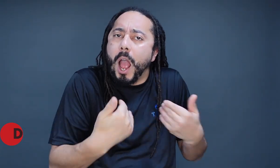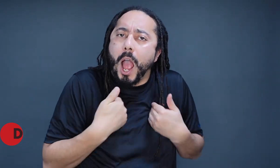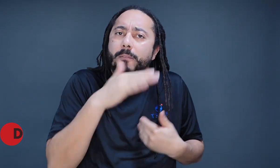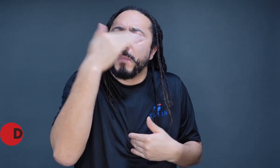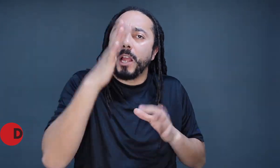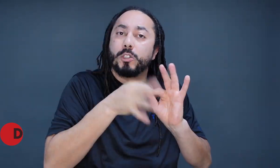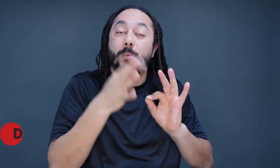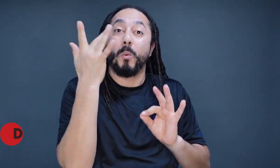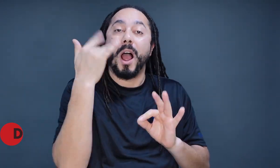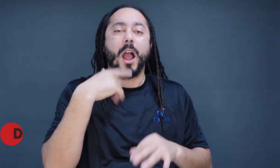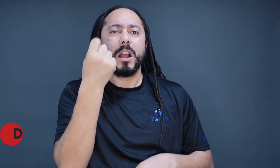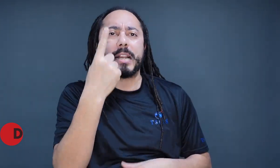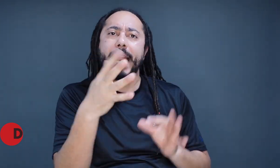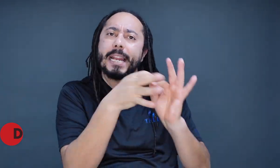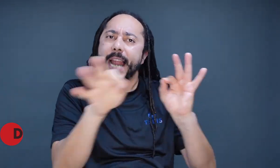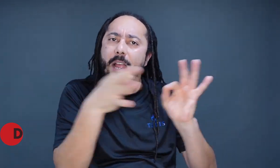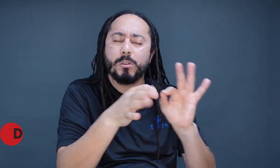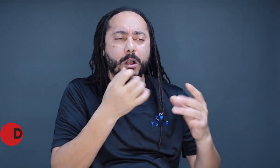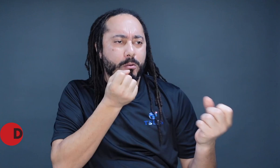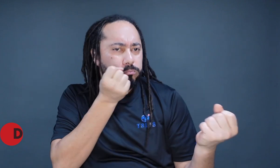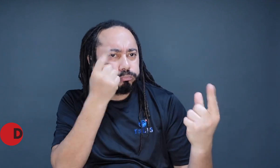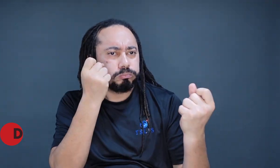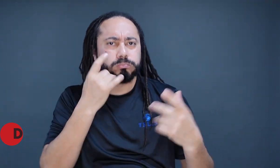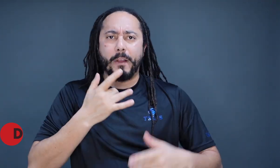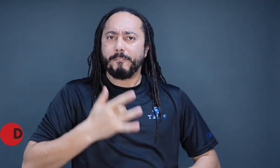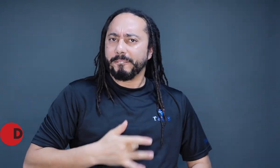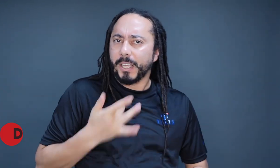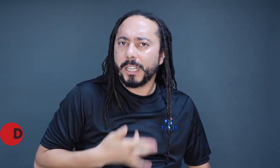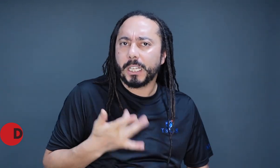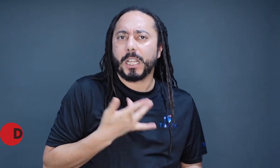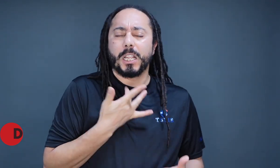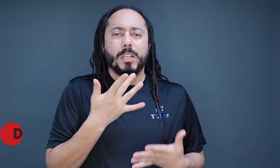because of the understanding of language, feeling, food, language.